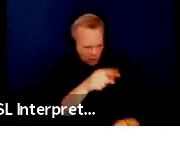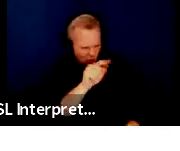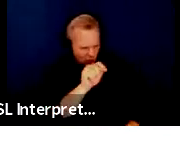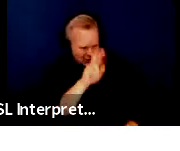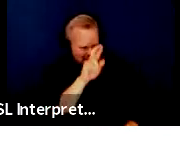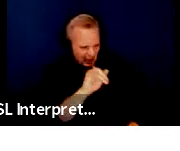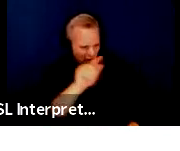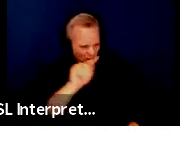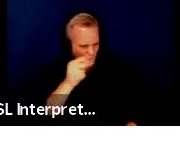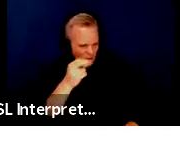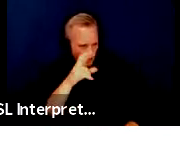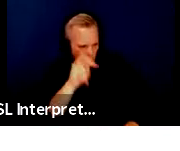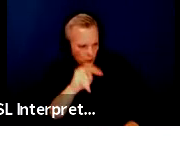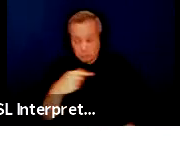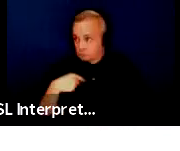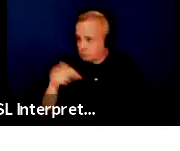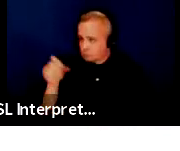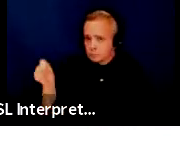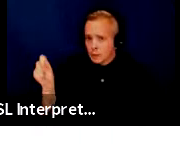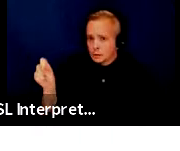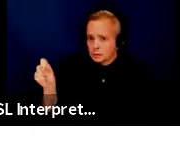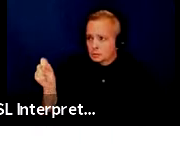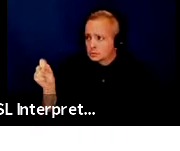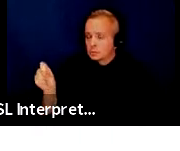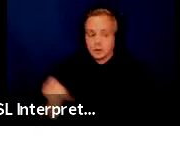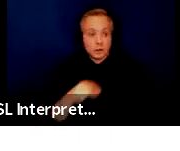AFTER I SAID YES, SHE RECOUNTED HER STORY OF AN